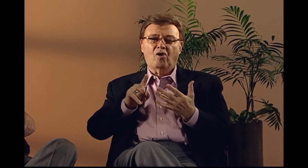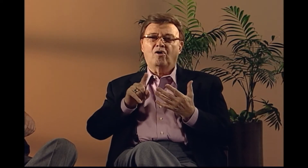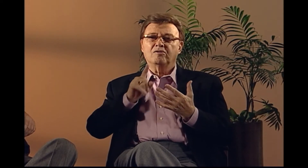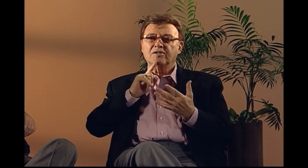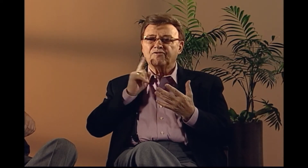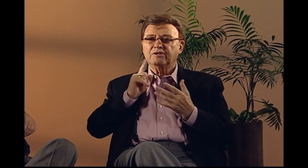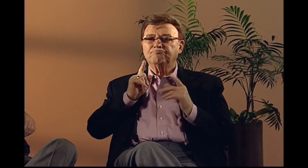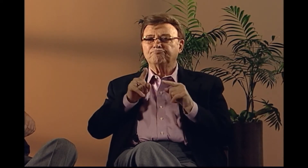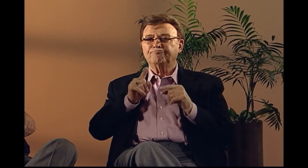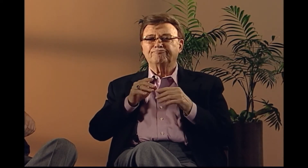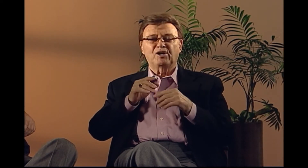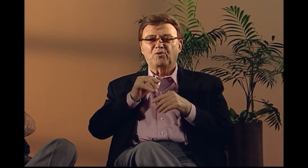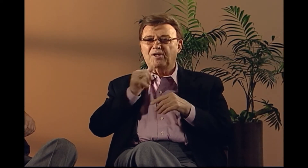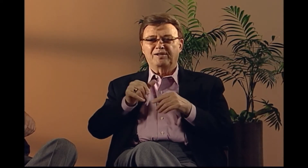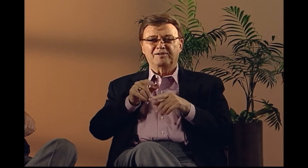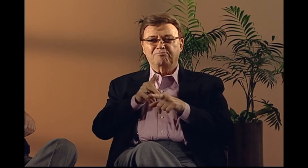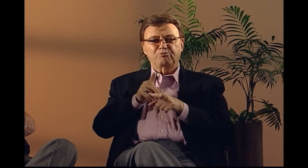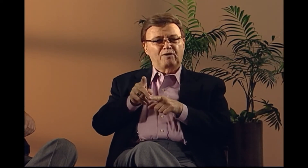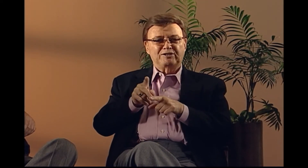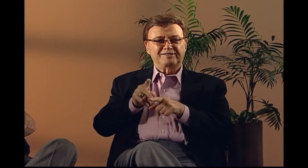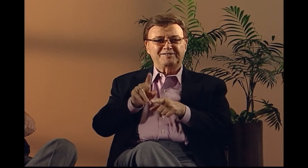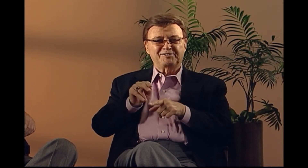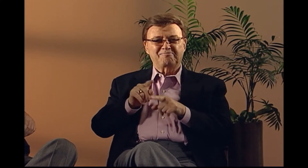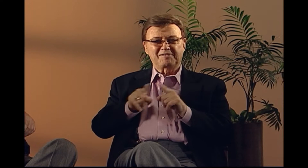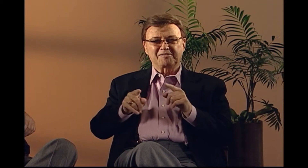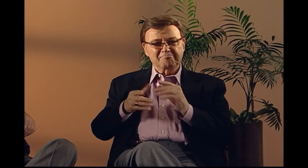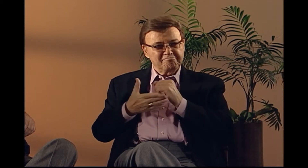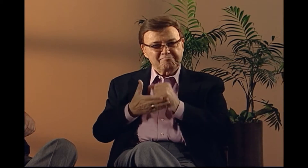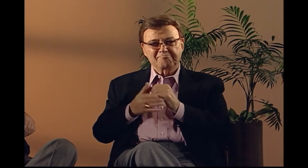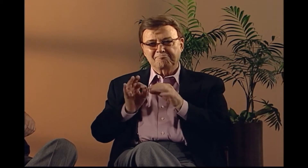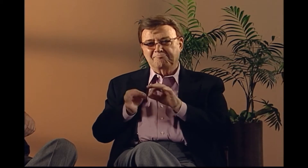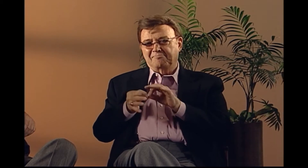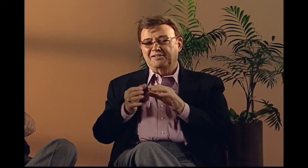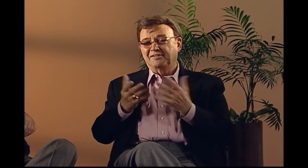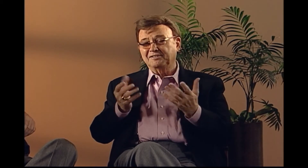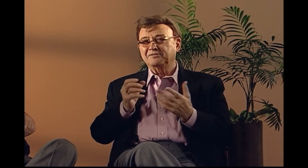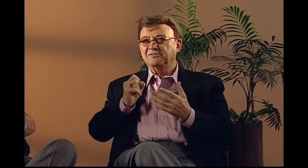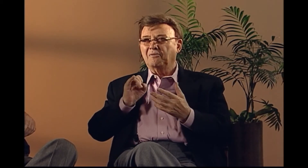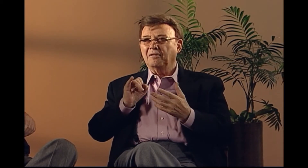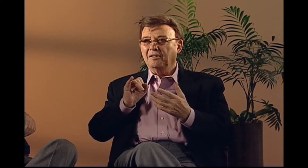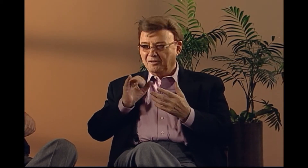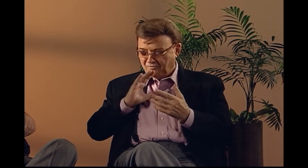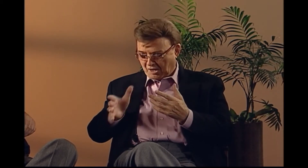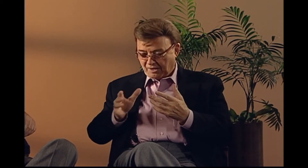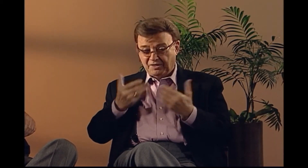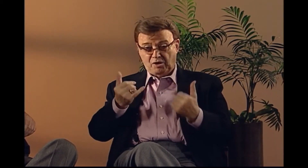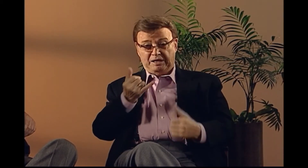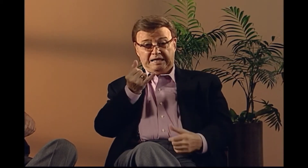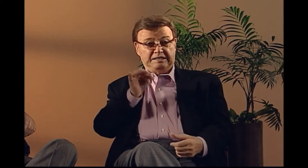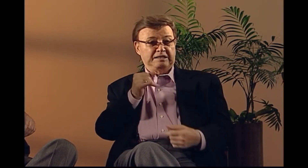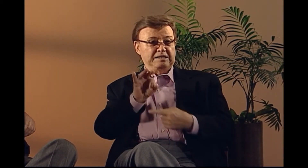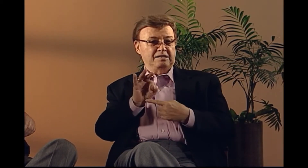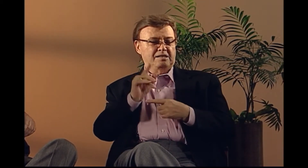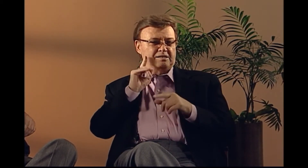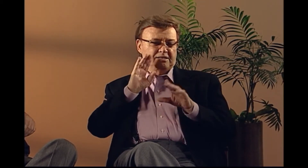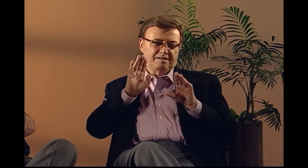And so she had a warm affinity for deaf people and wanted to go. It wasn't professional, but rather, personal, to help interpret for them.